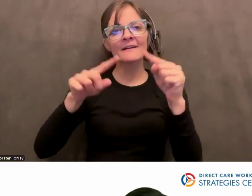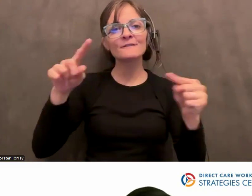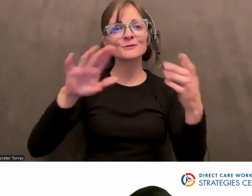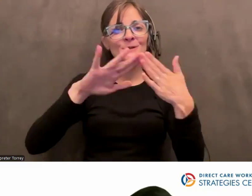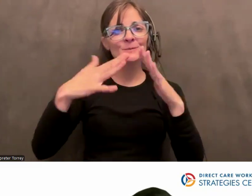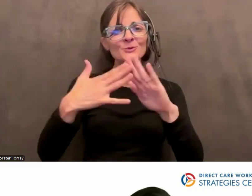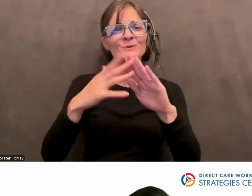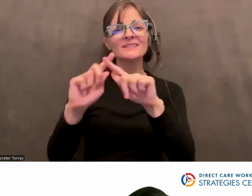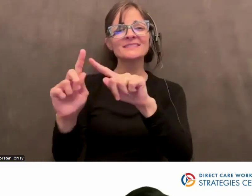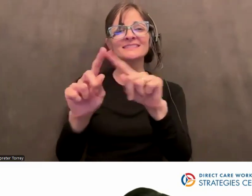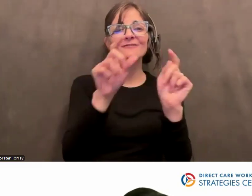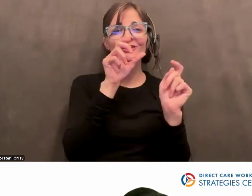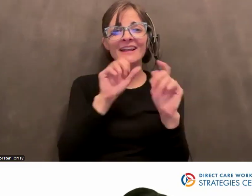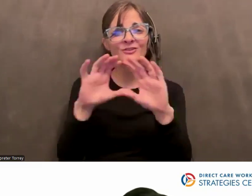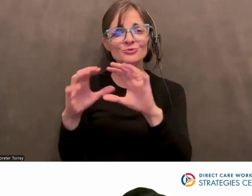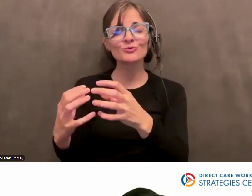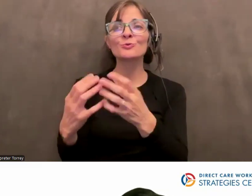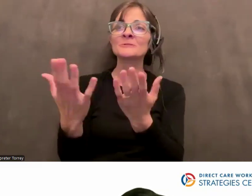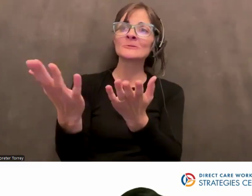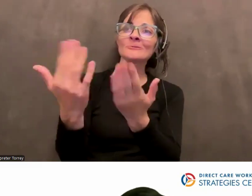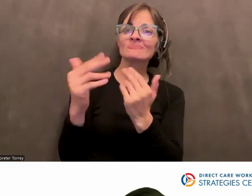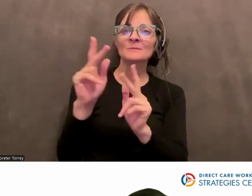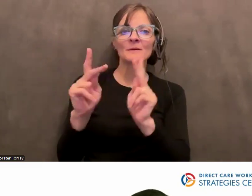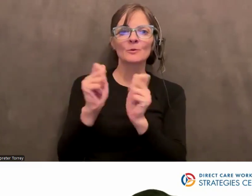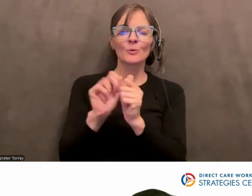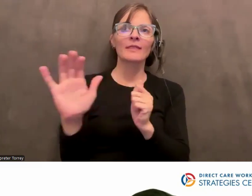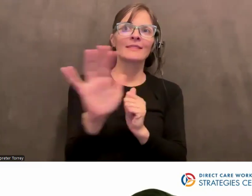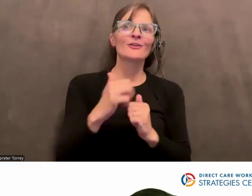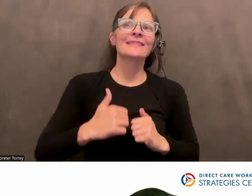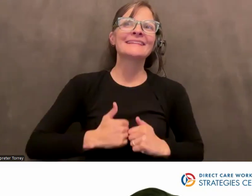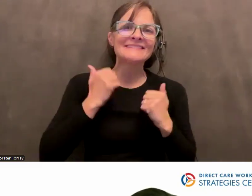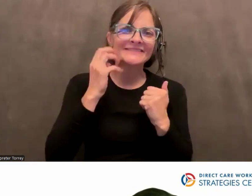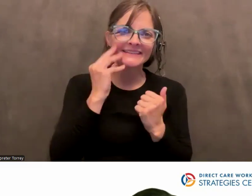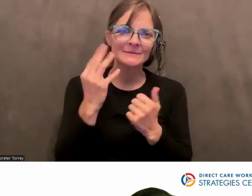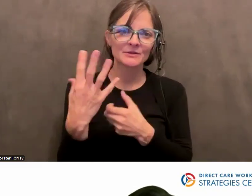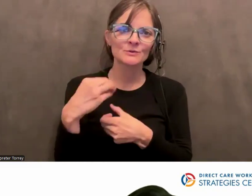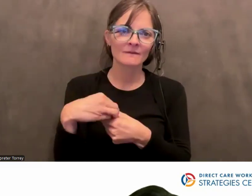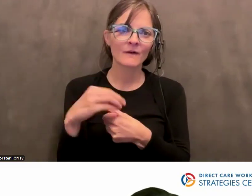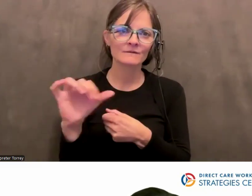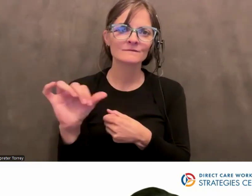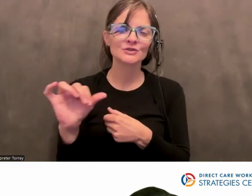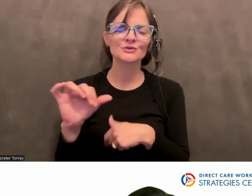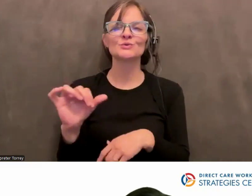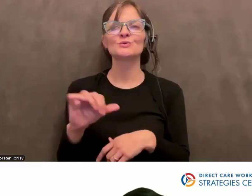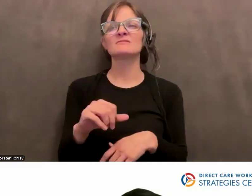to inform the approach as well. I was also intrigued by the cheese scale from the various launches.